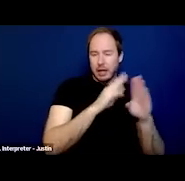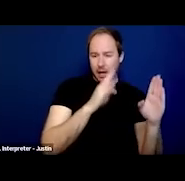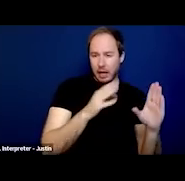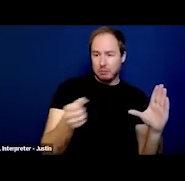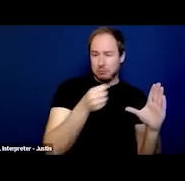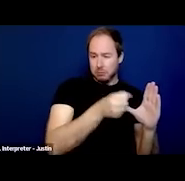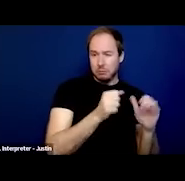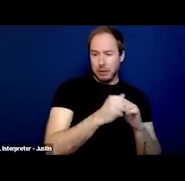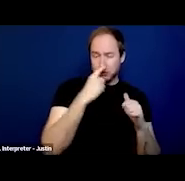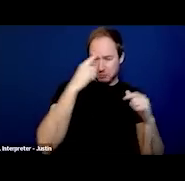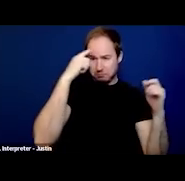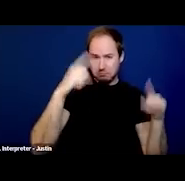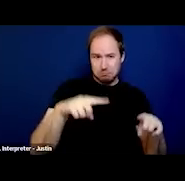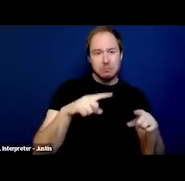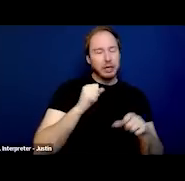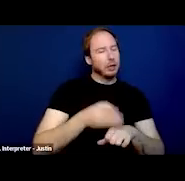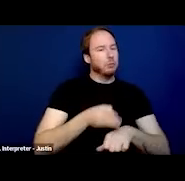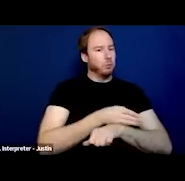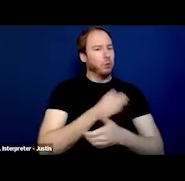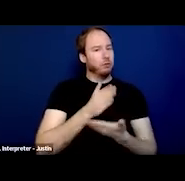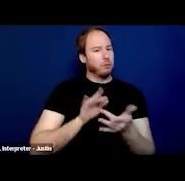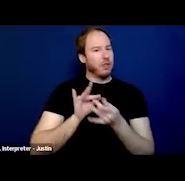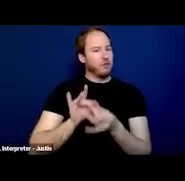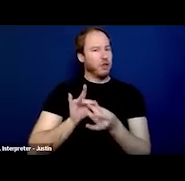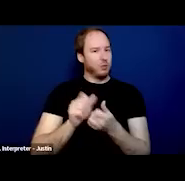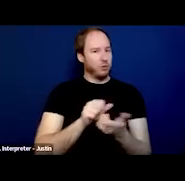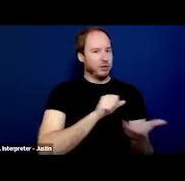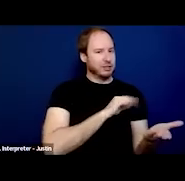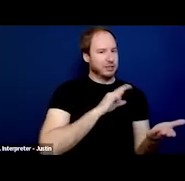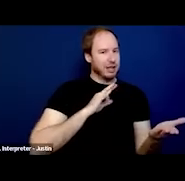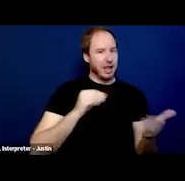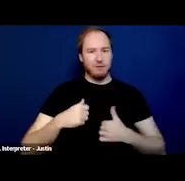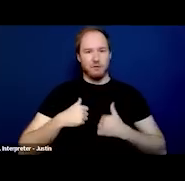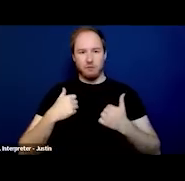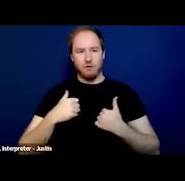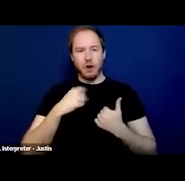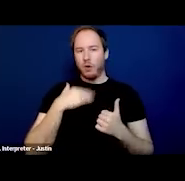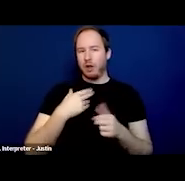between staff and residents. And so with that, I wanna show a brief clip on the next slide.